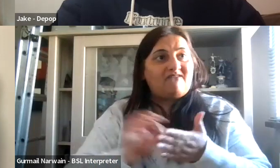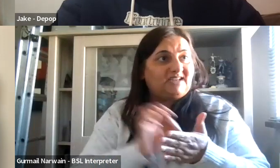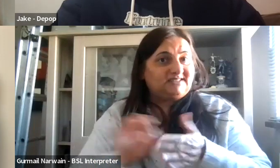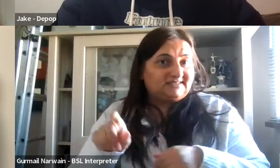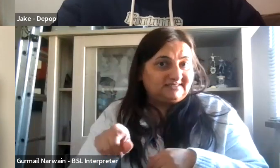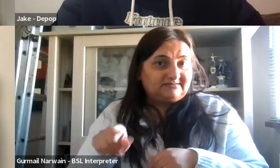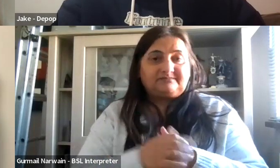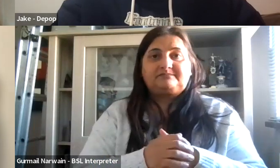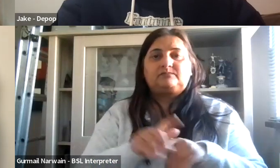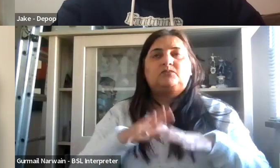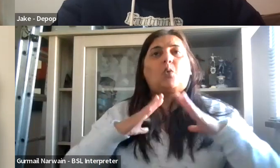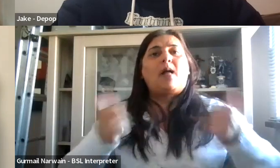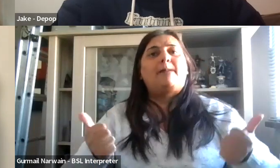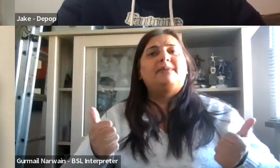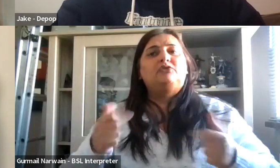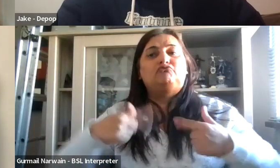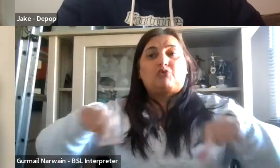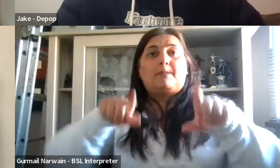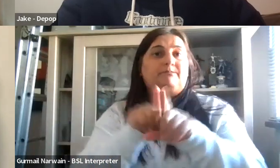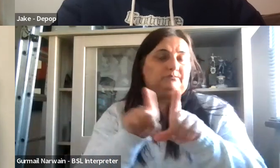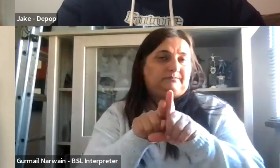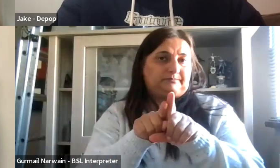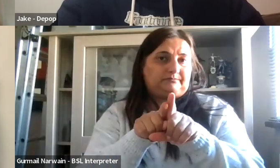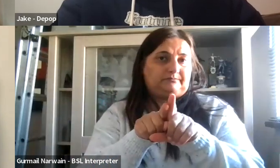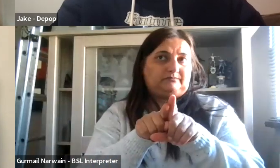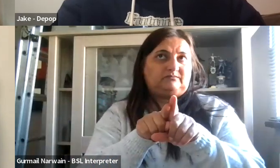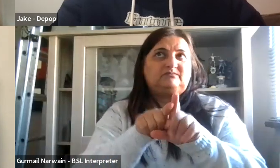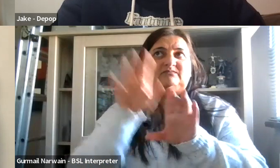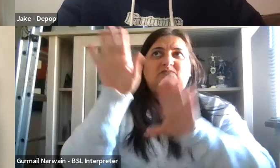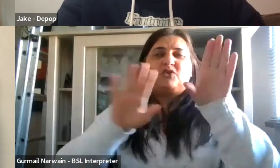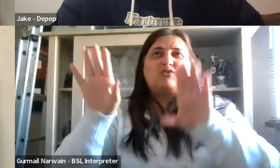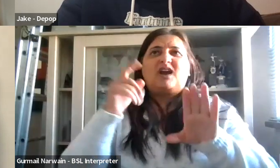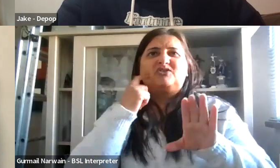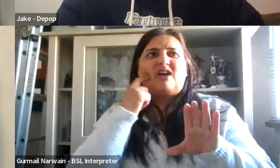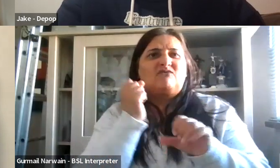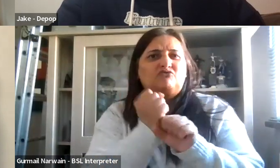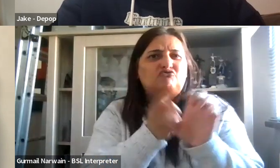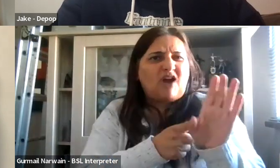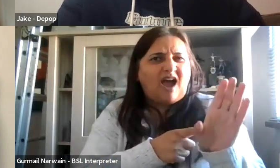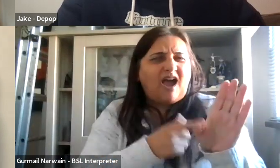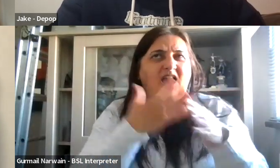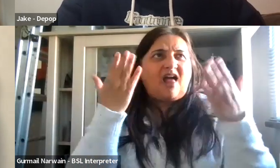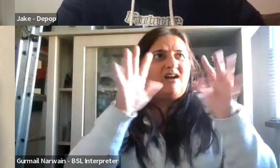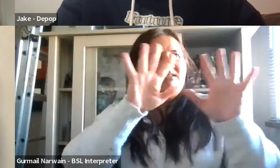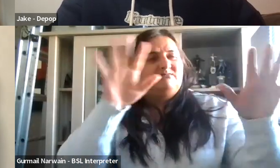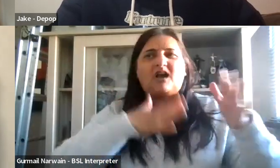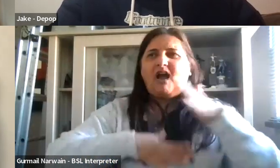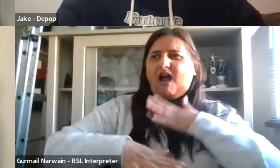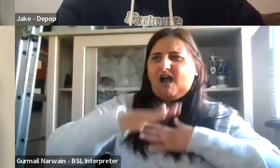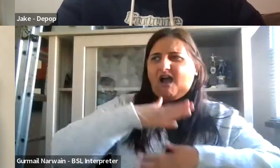got some well-being rooms which are decorated in like some soft gray tones which are decorated in like some soft gray tones with some kind of calming like forest